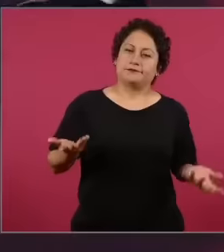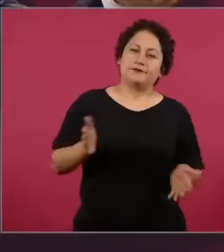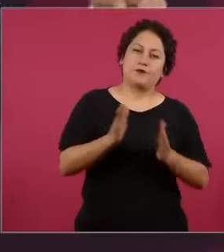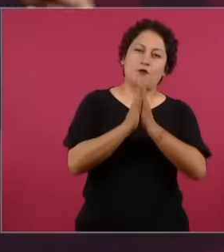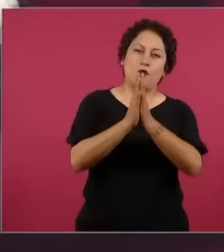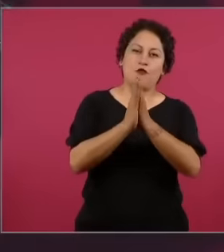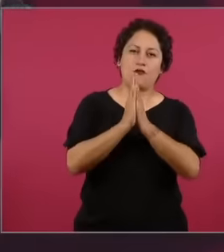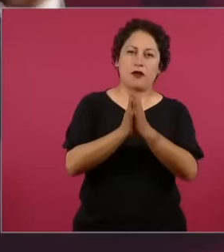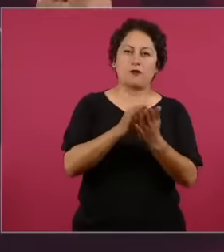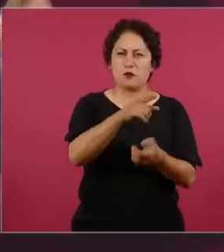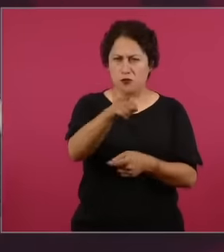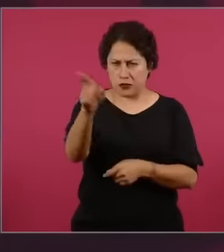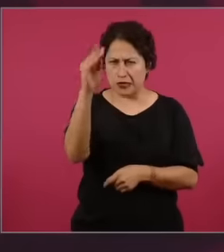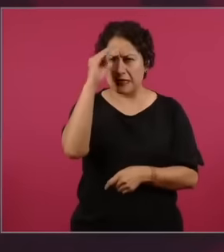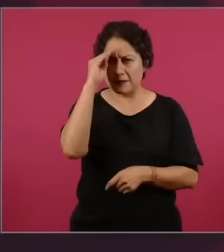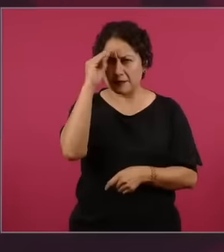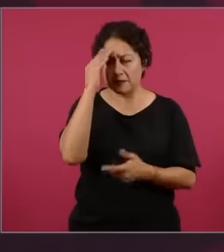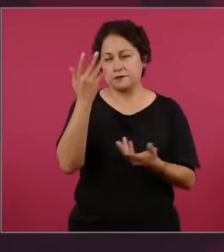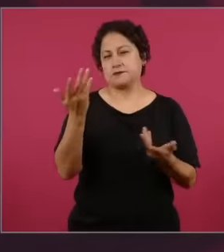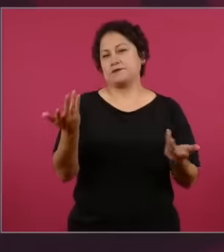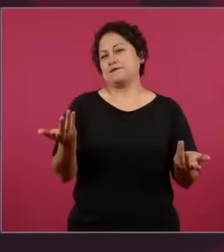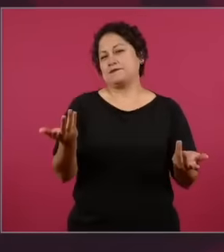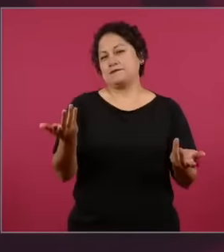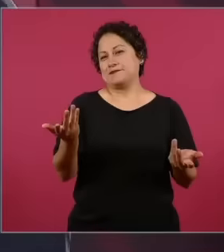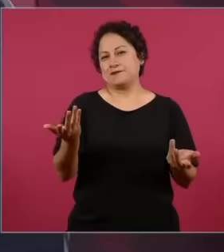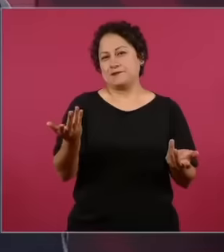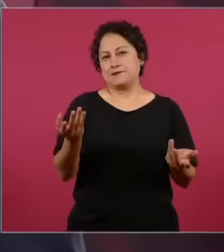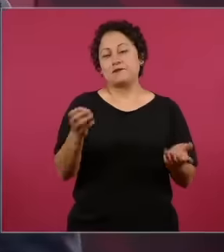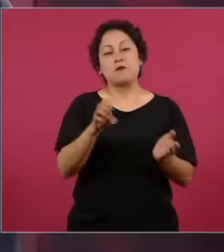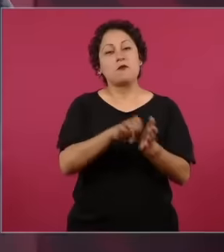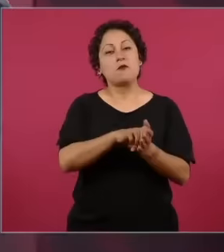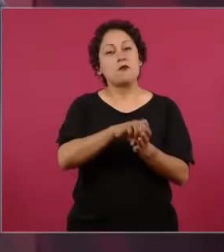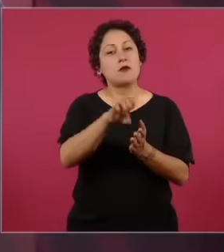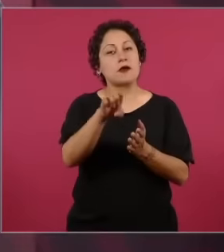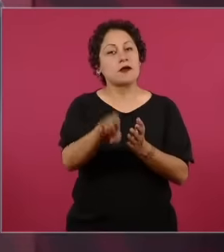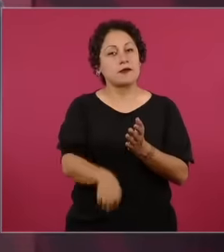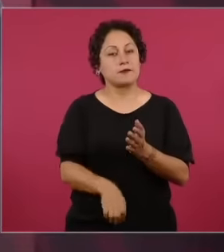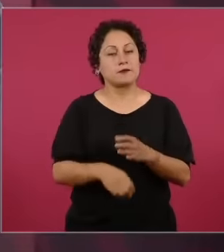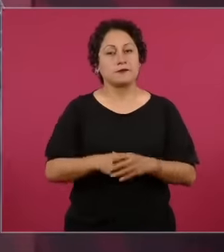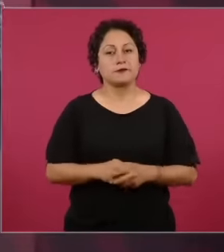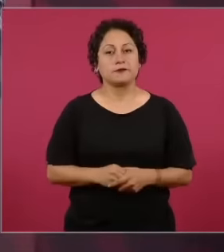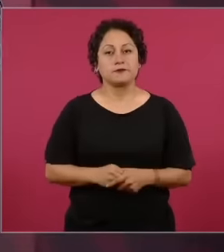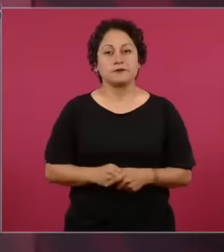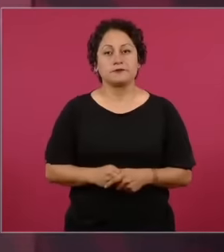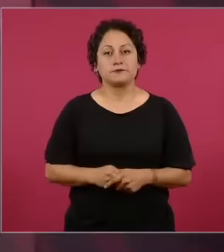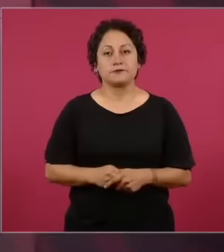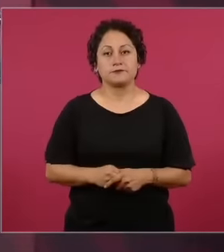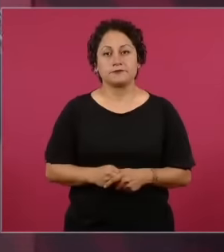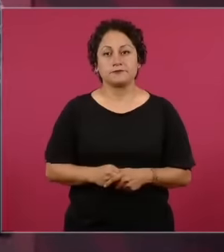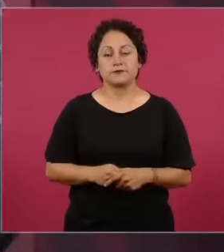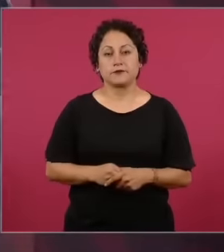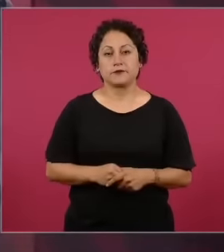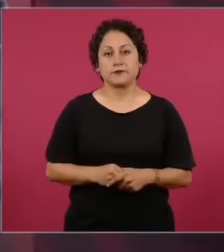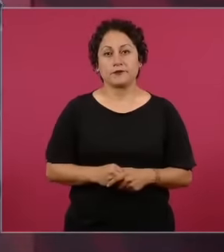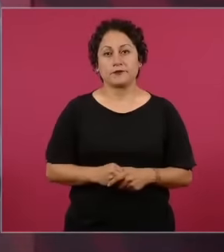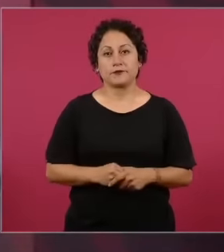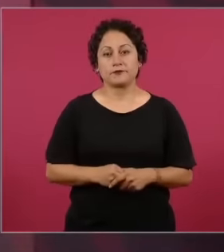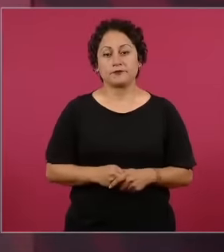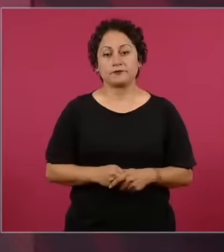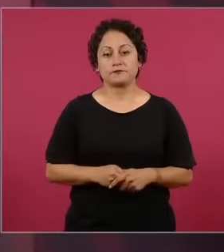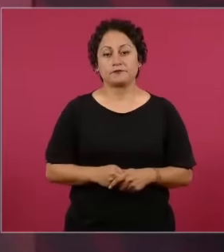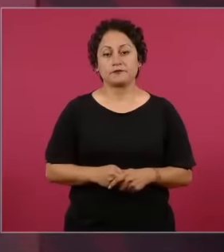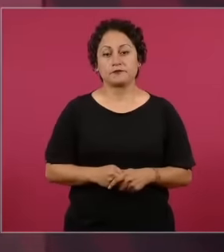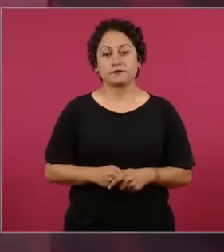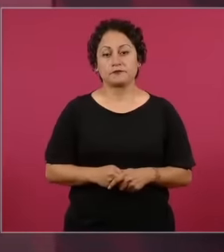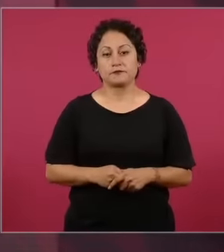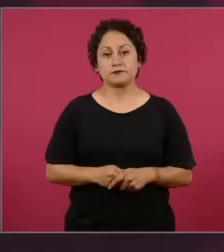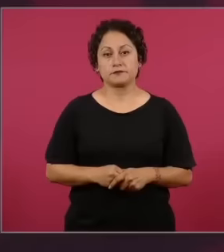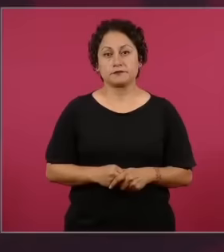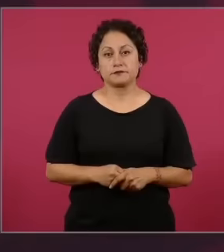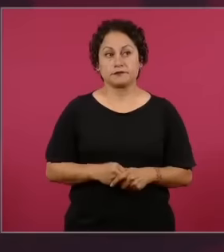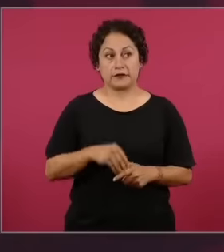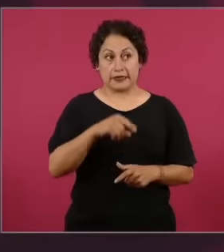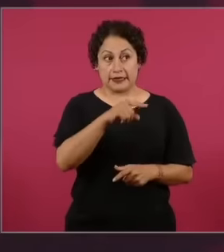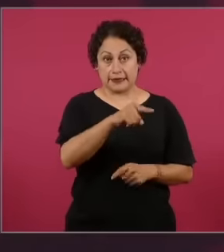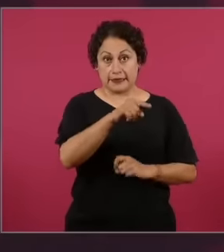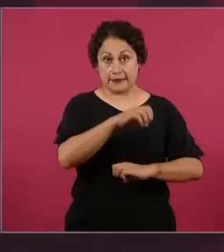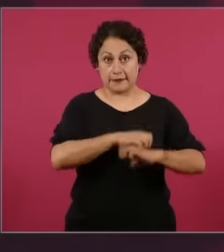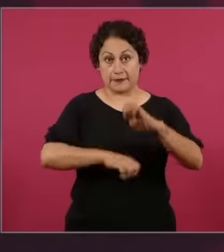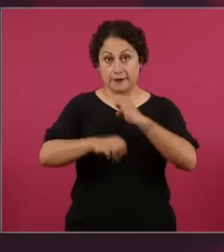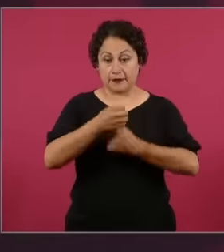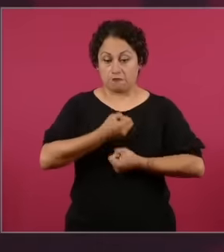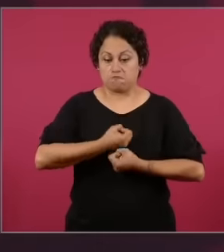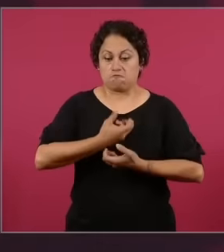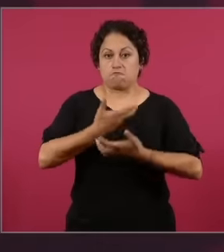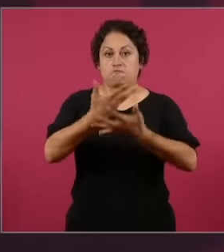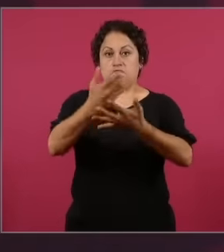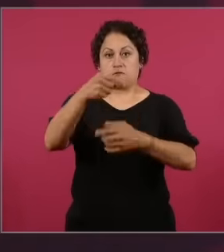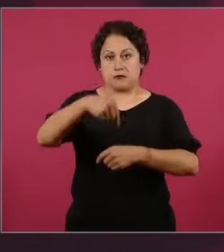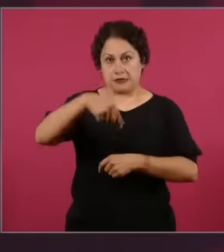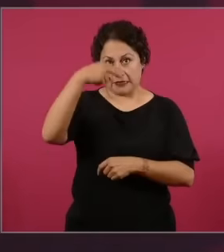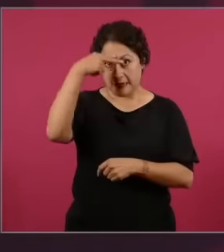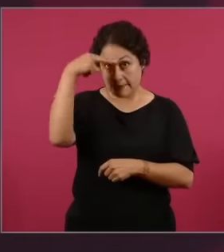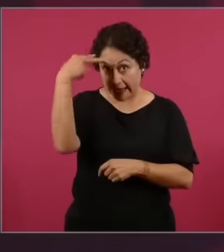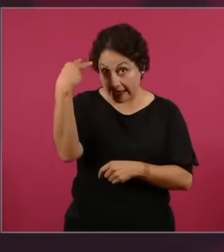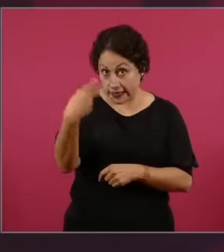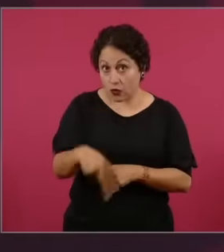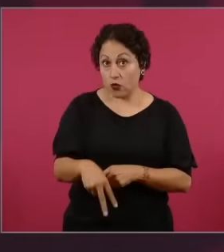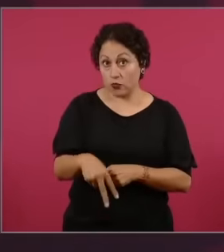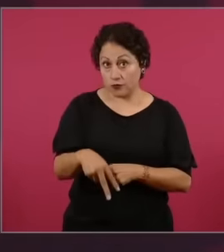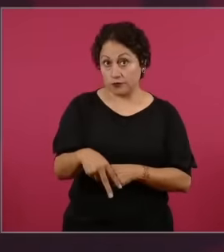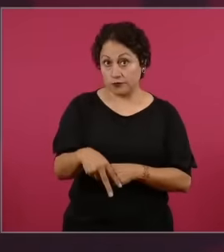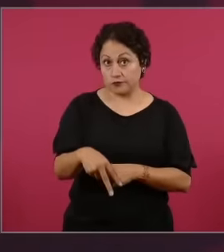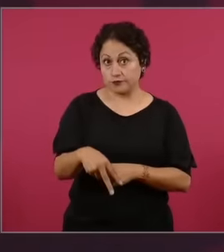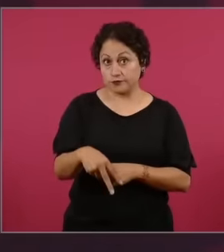time that they are speaking out in Mexico through the embassy Canadians say